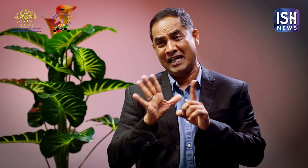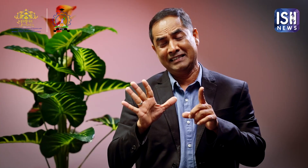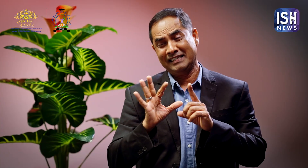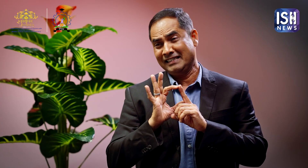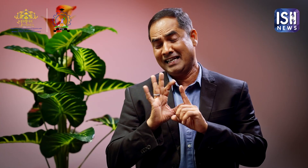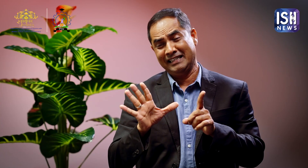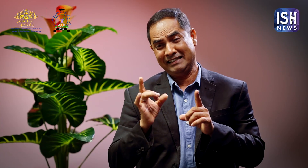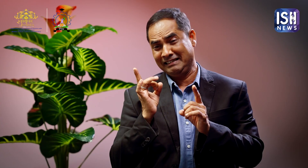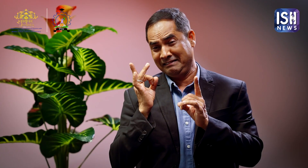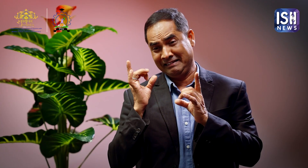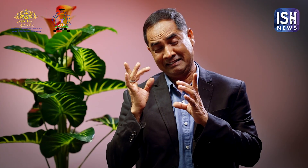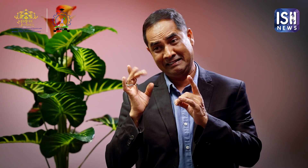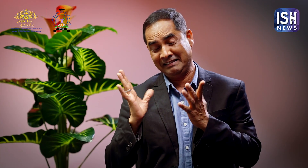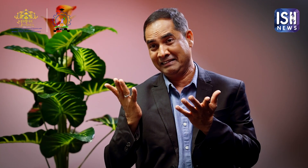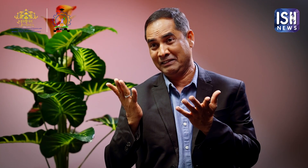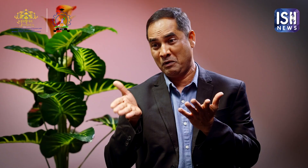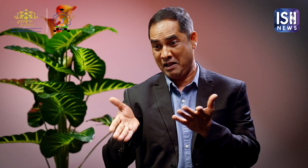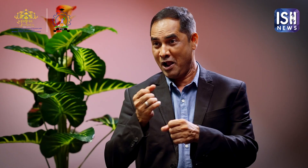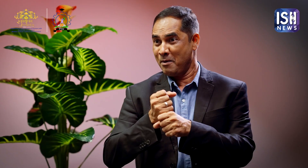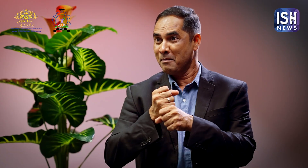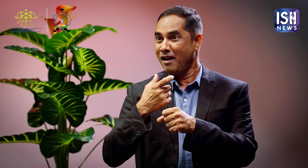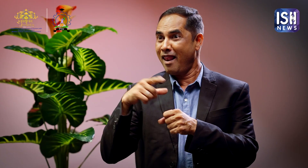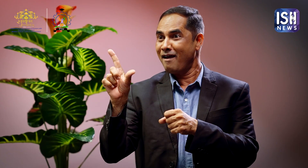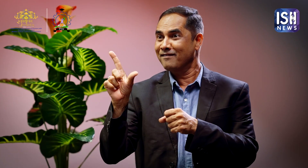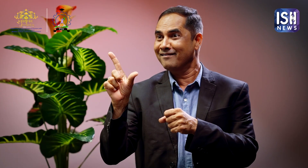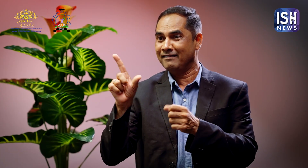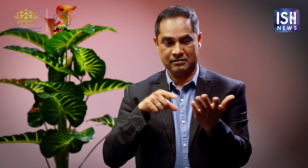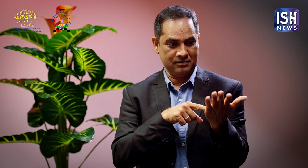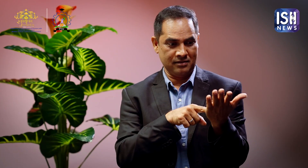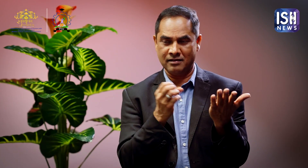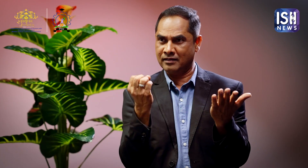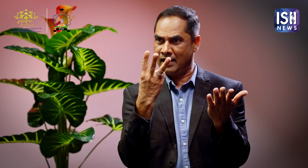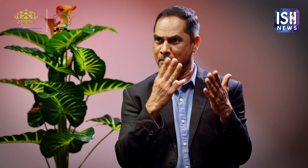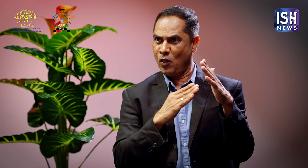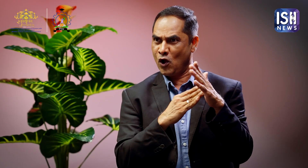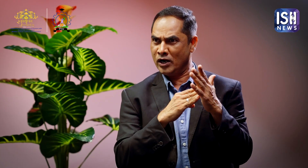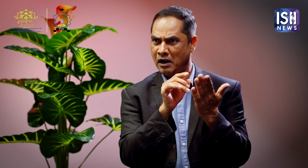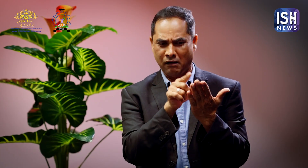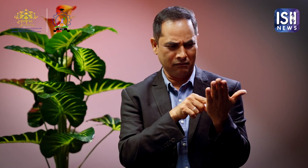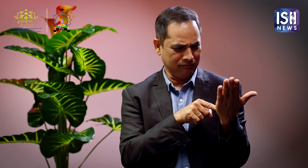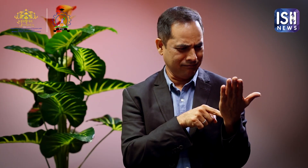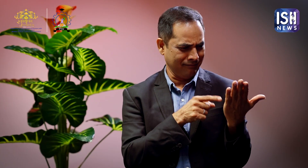It was dangerous. They were extremely upset. Imagine turning down a stable, long-term government job for the uncertainty of a three-month contract.